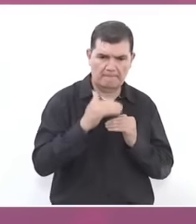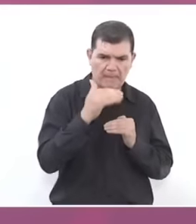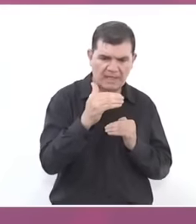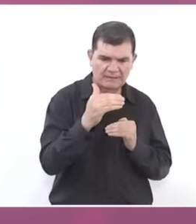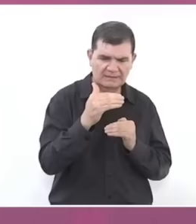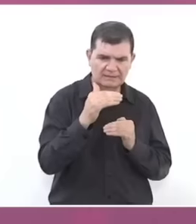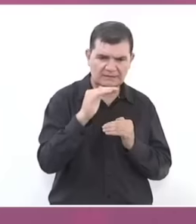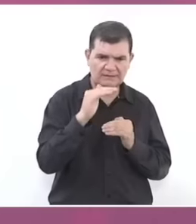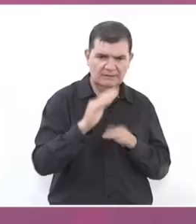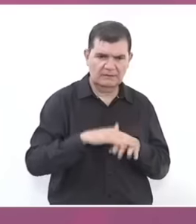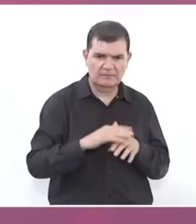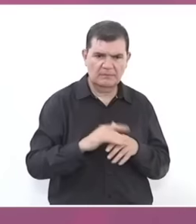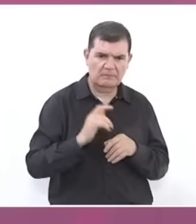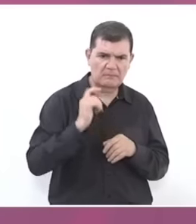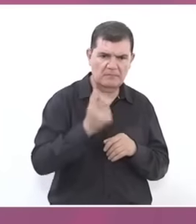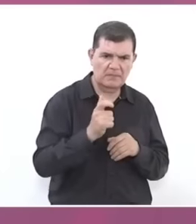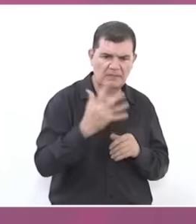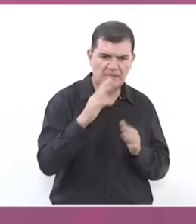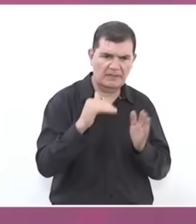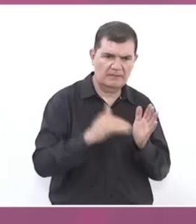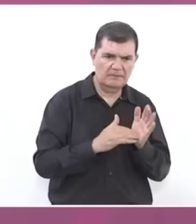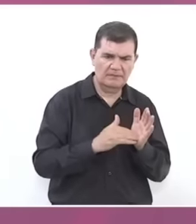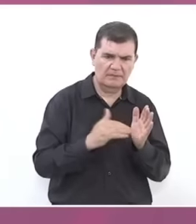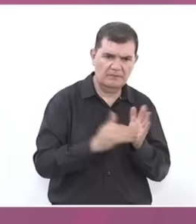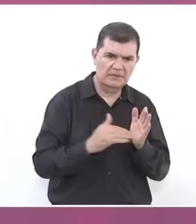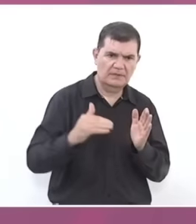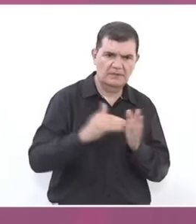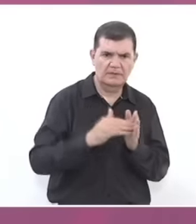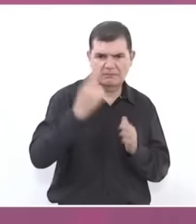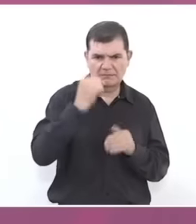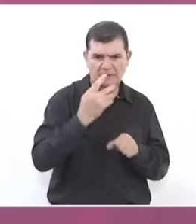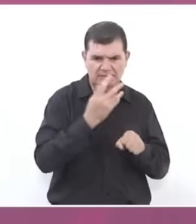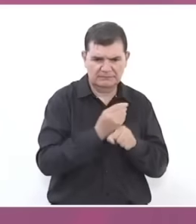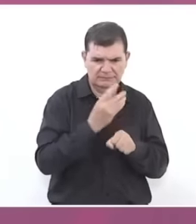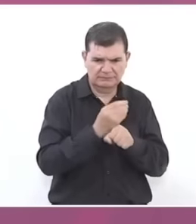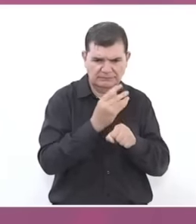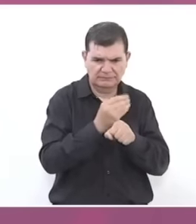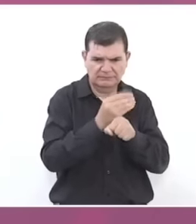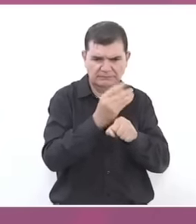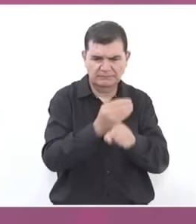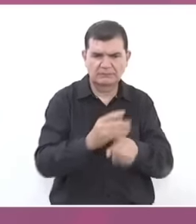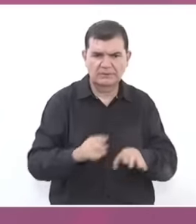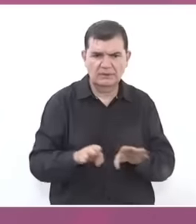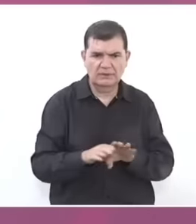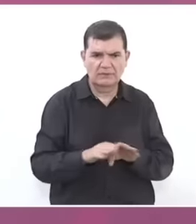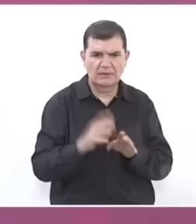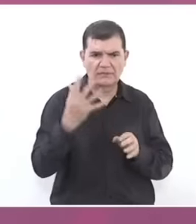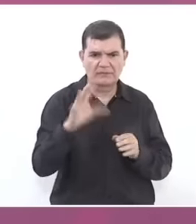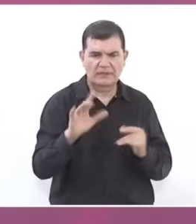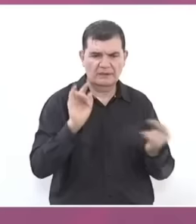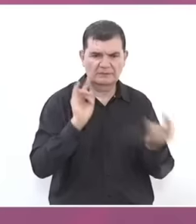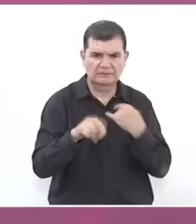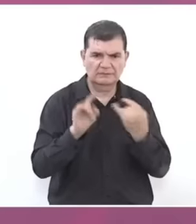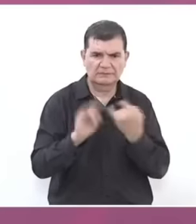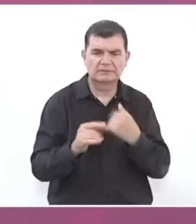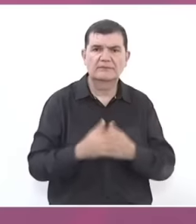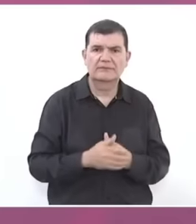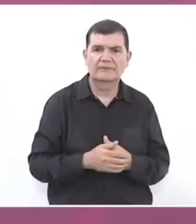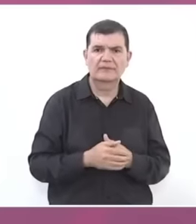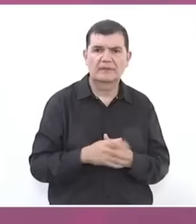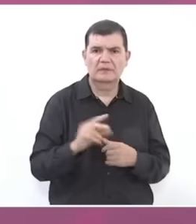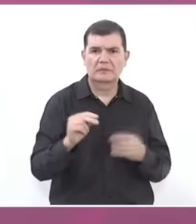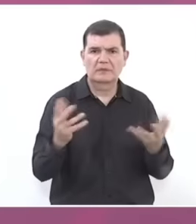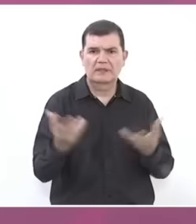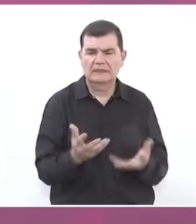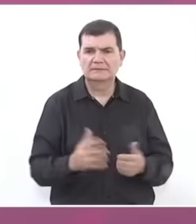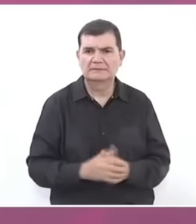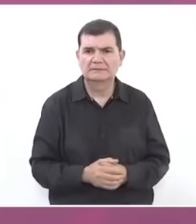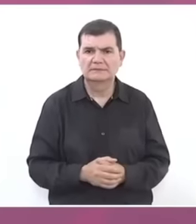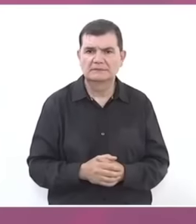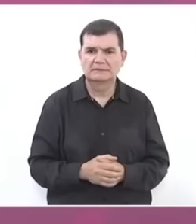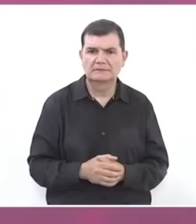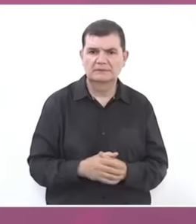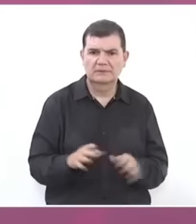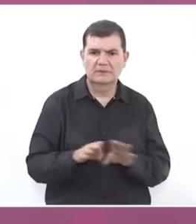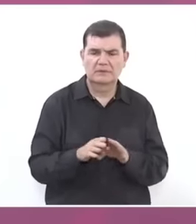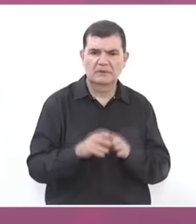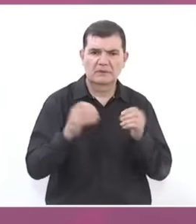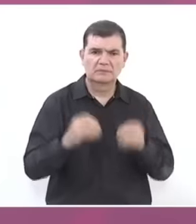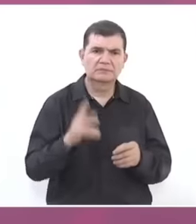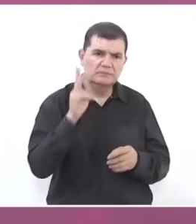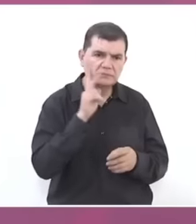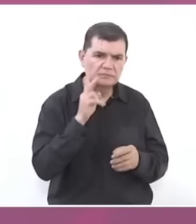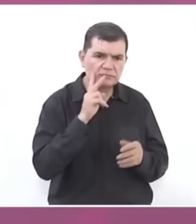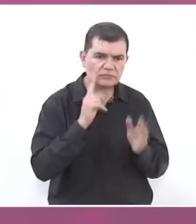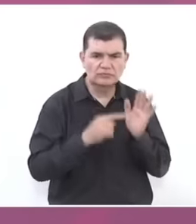they gave them 1000 million to maintain about 10 roads and it was not even checked if they were